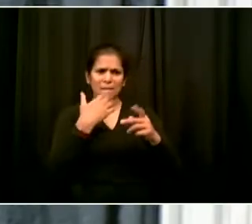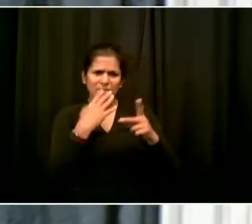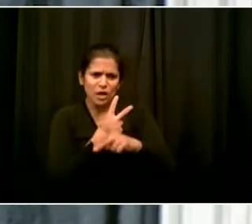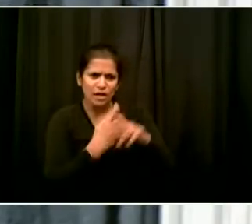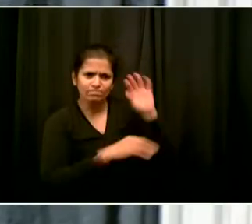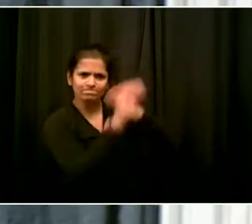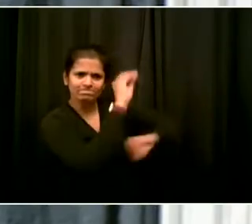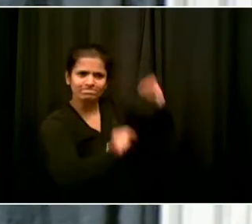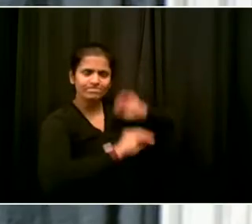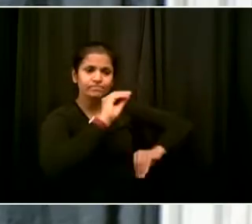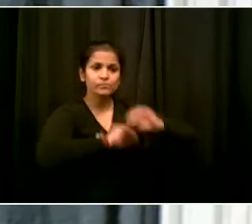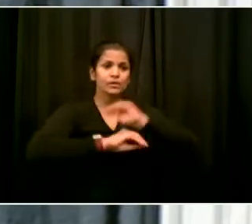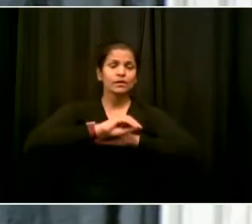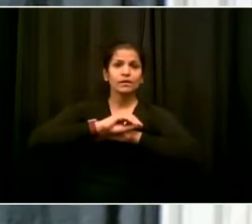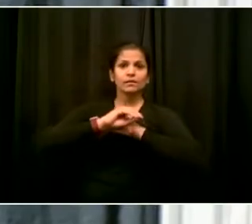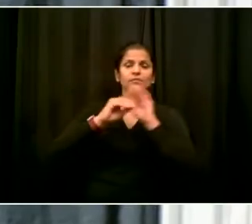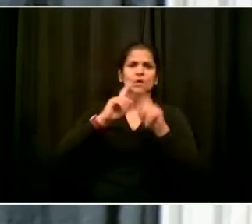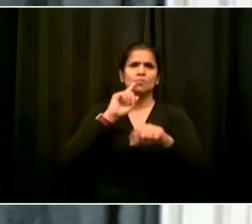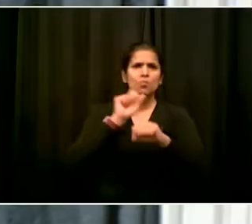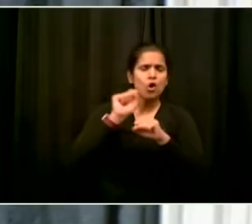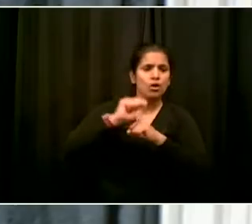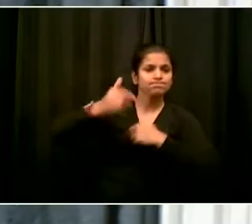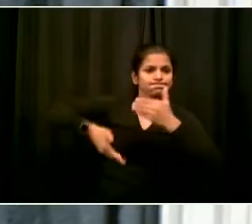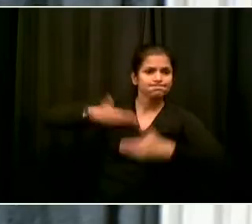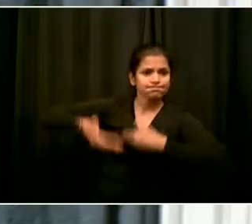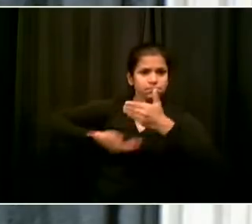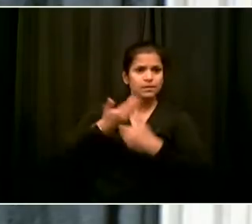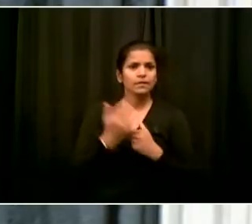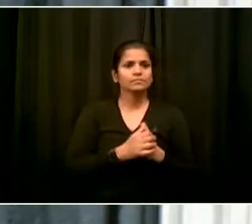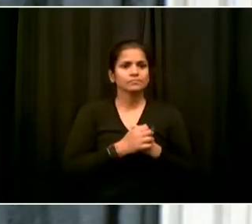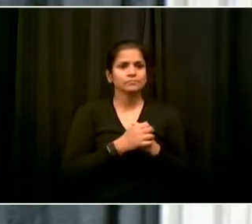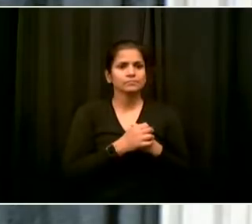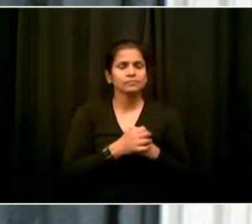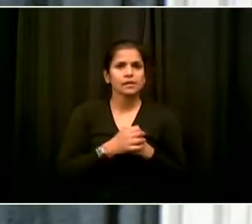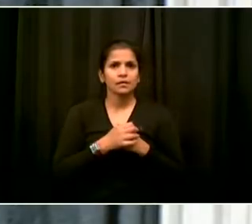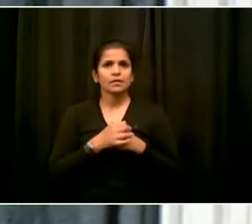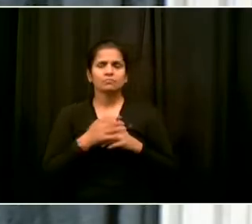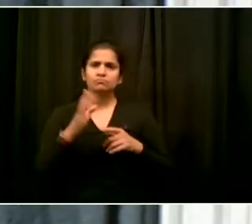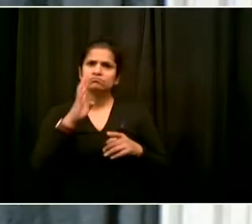THE HEALTH DEPARTMENT WILL TRACK IN REALTIME COMMUNITIES THAT MAY